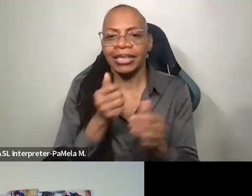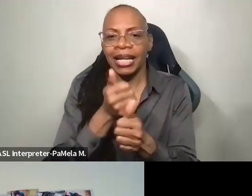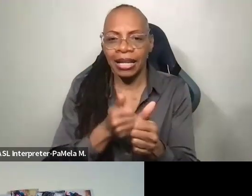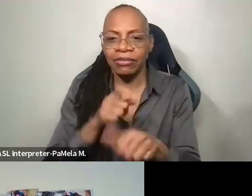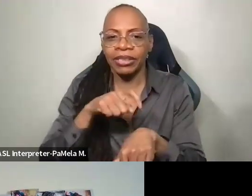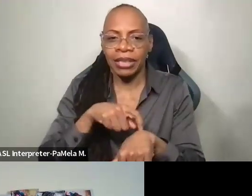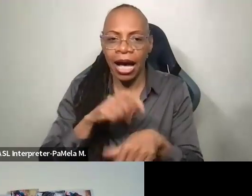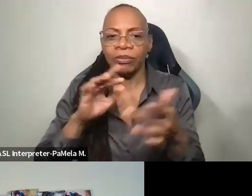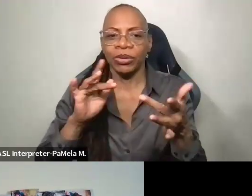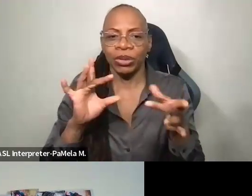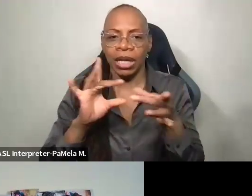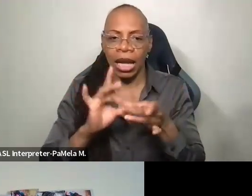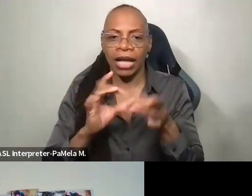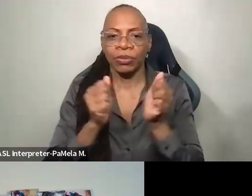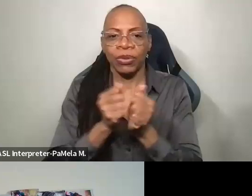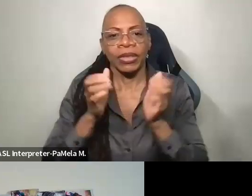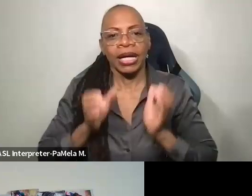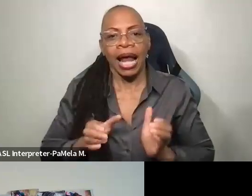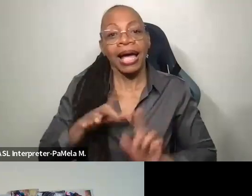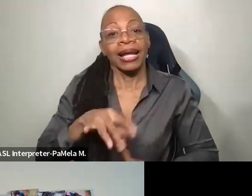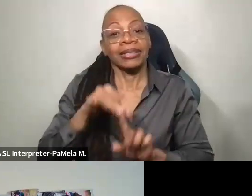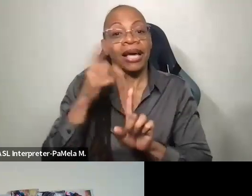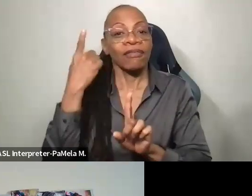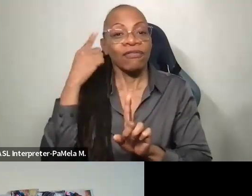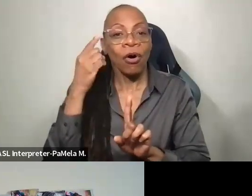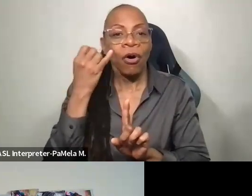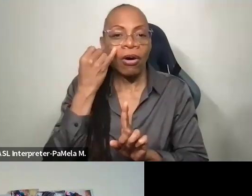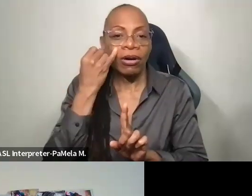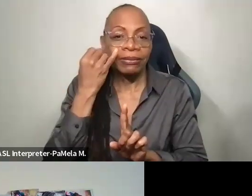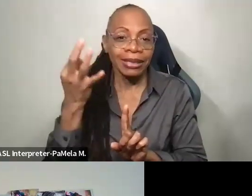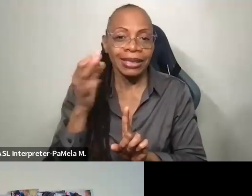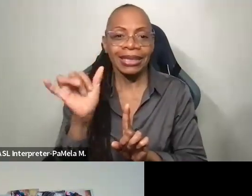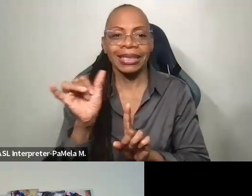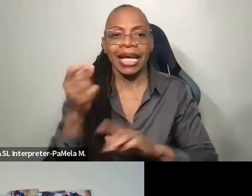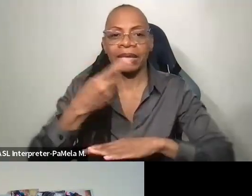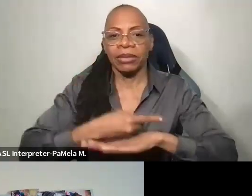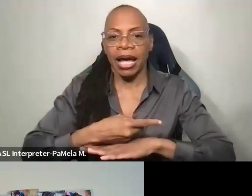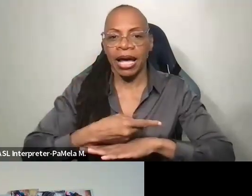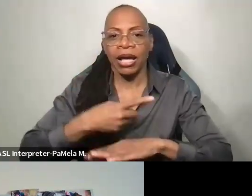And there could be a scenario where you find that the client's current living situation changed within the same day,